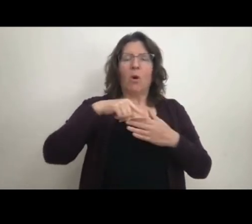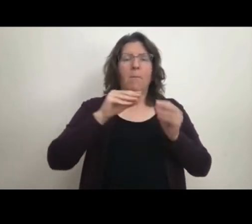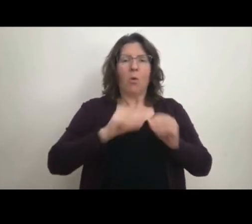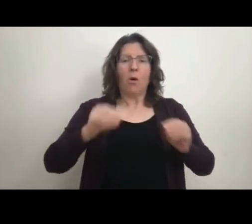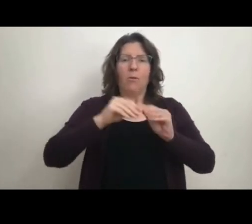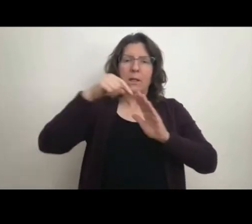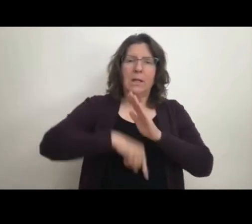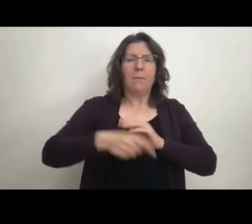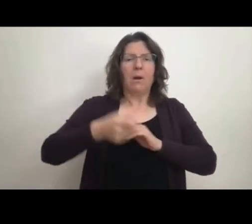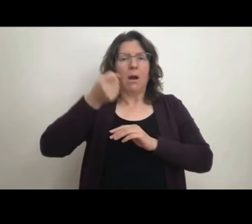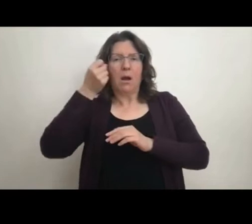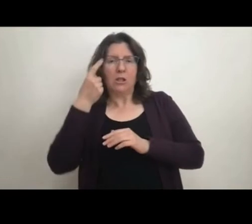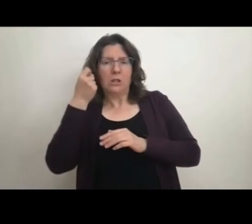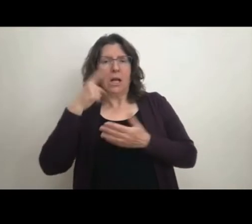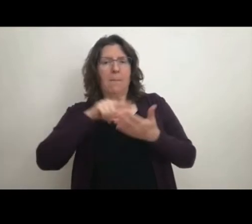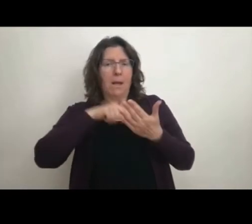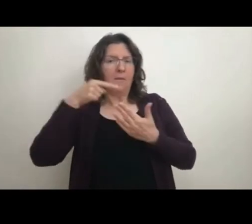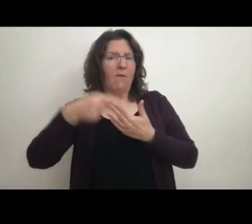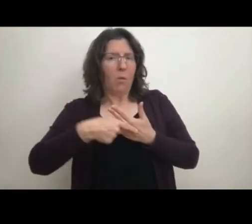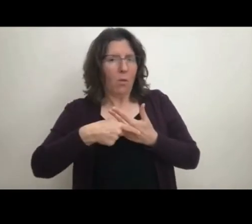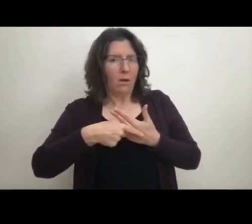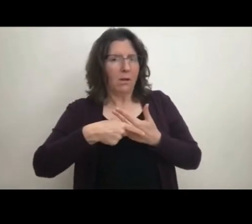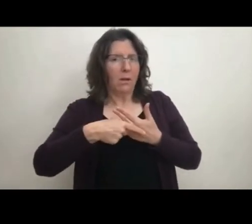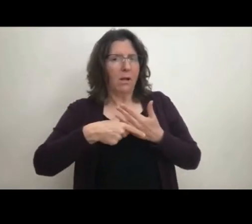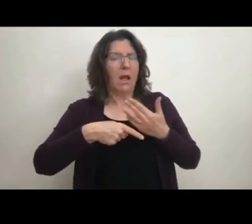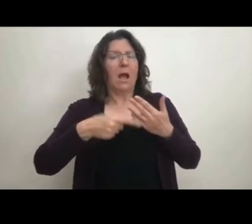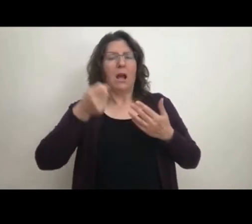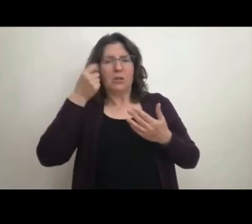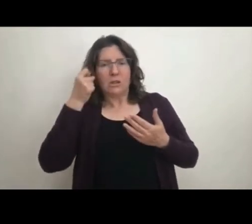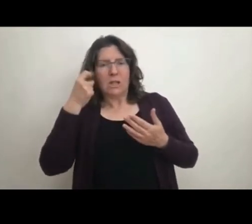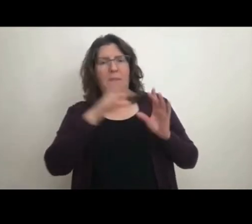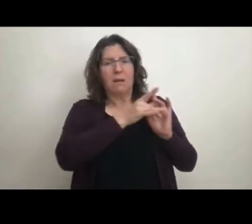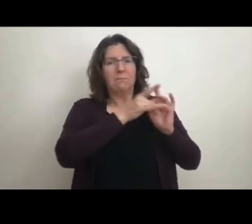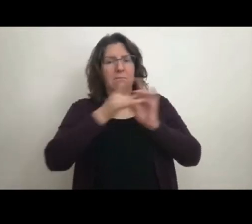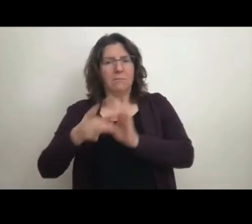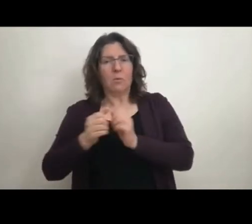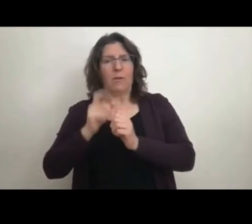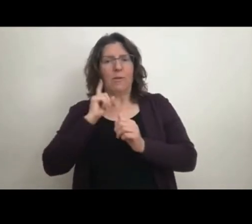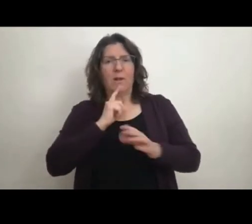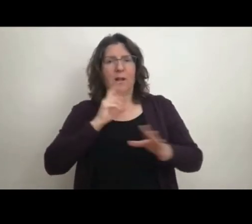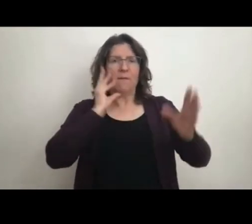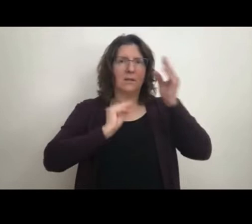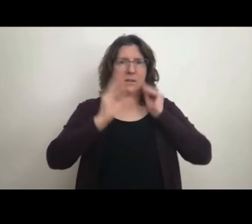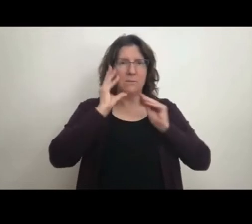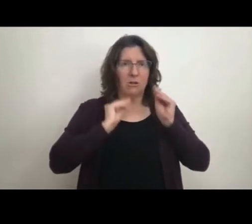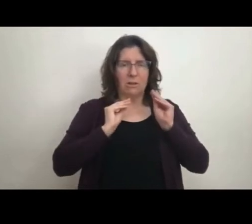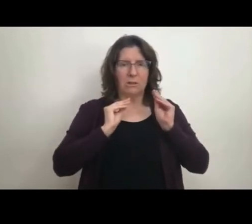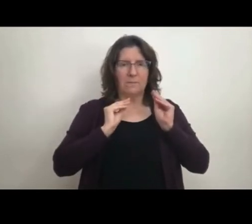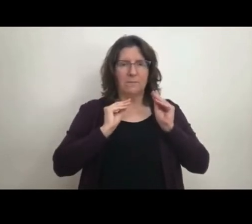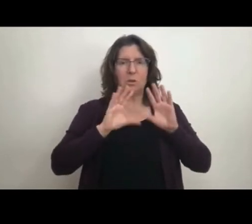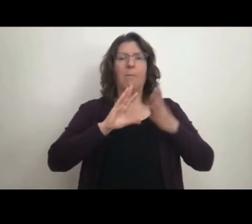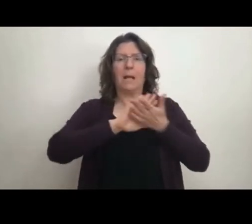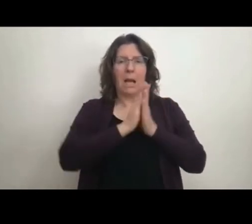as a reflection of their lived experience as deaf youth.